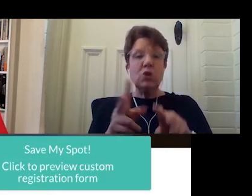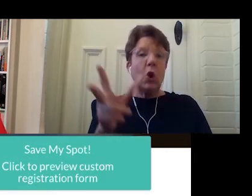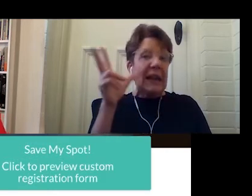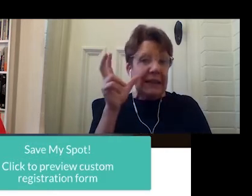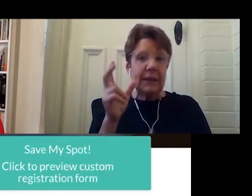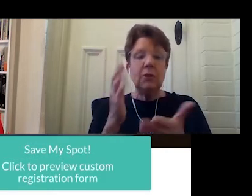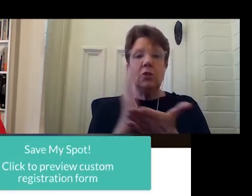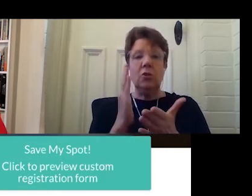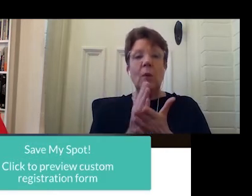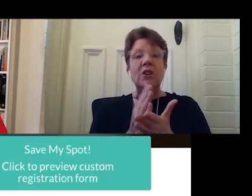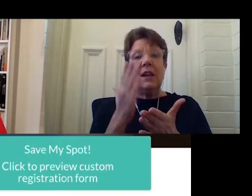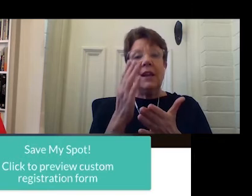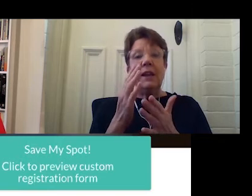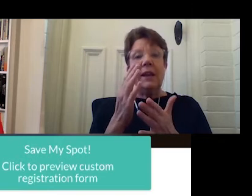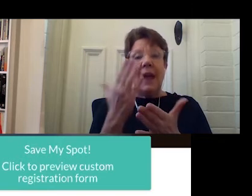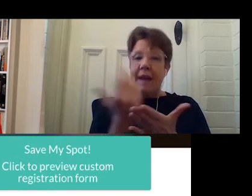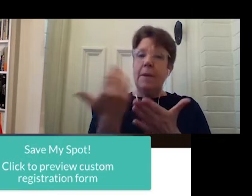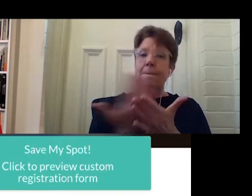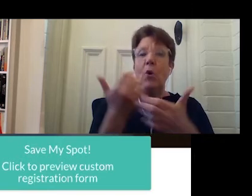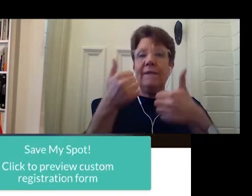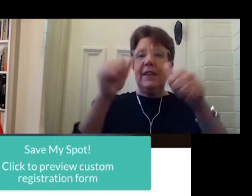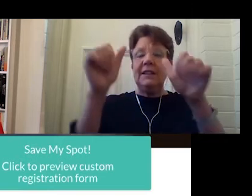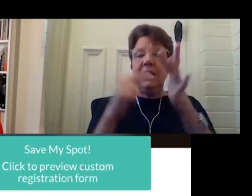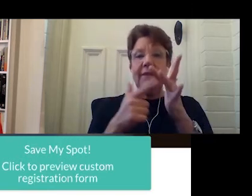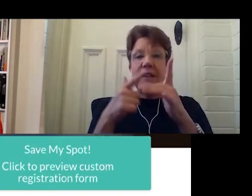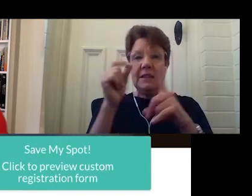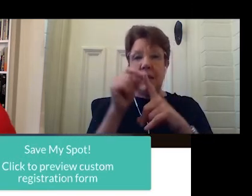some more effective tips for LinkedIn. LinkedIn isn't necessarily